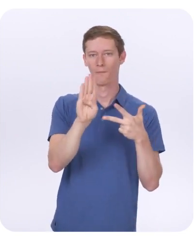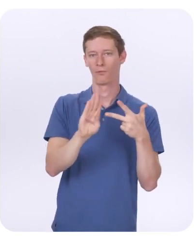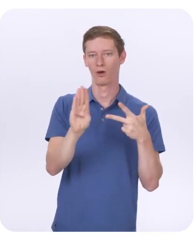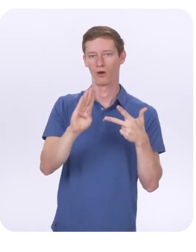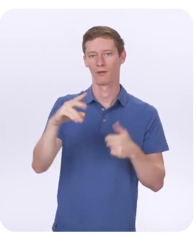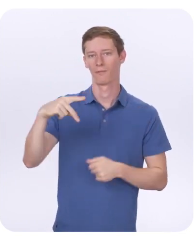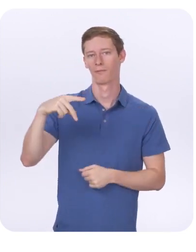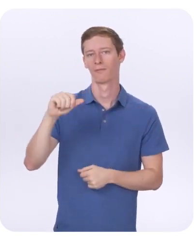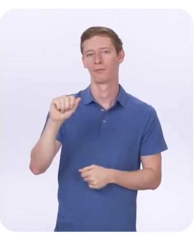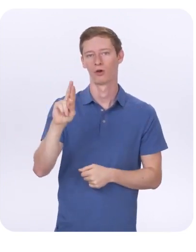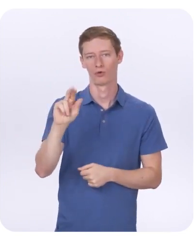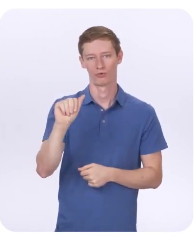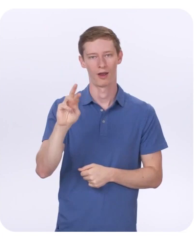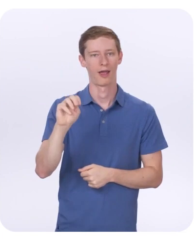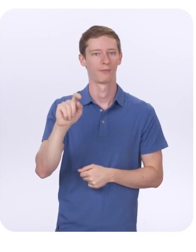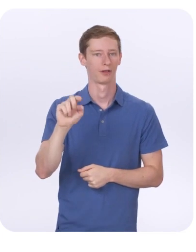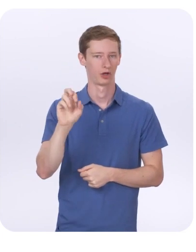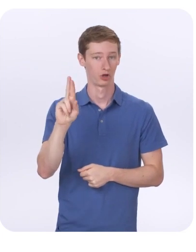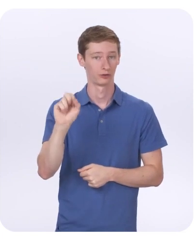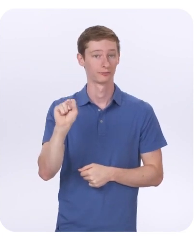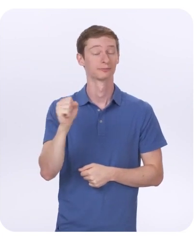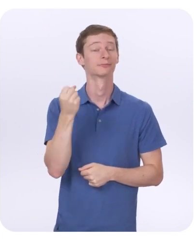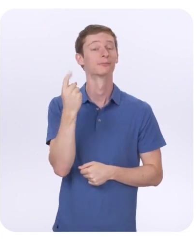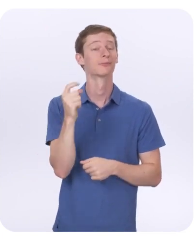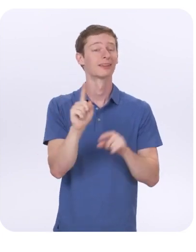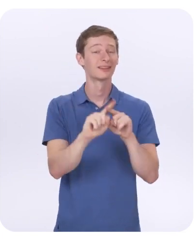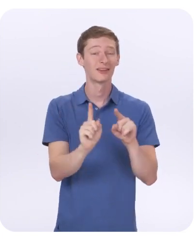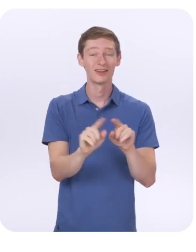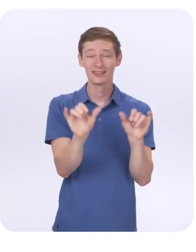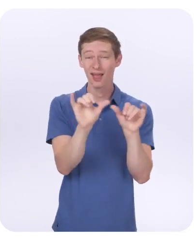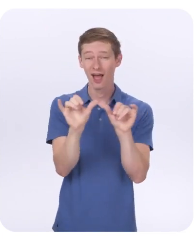but smaller models are faster and generally easier to use.